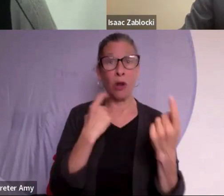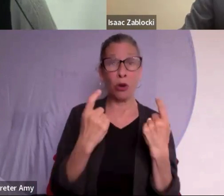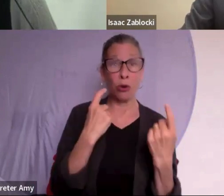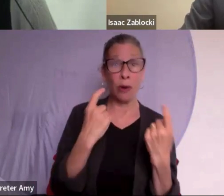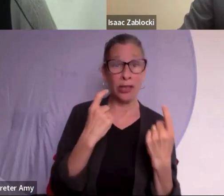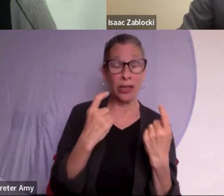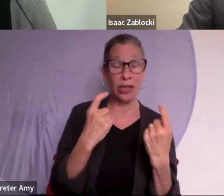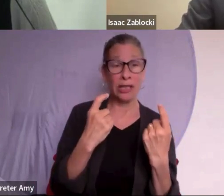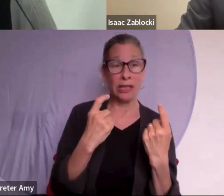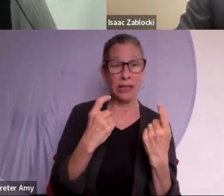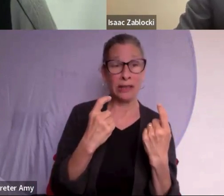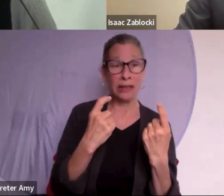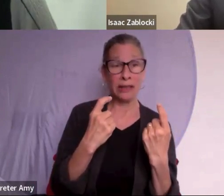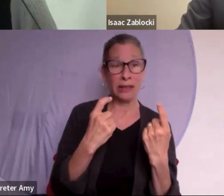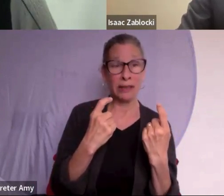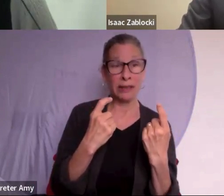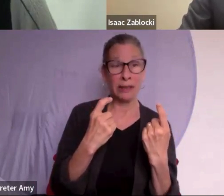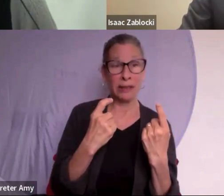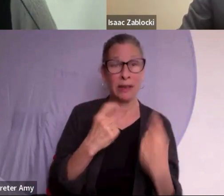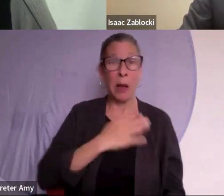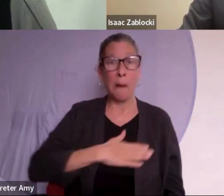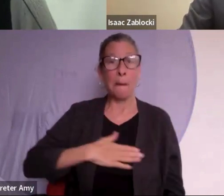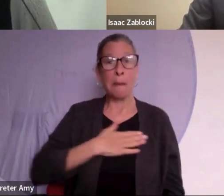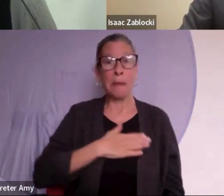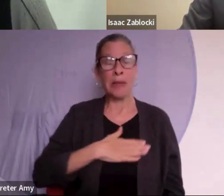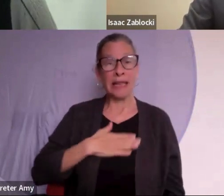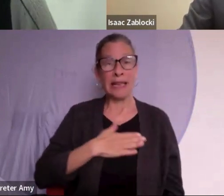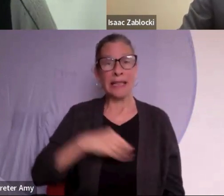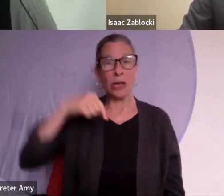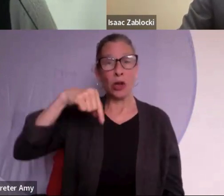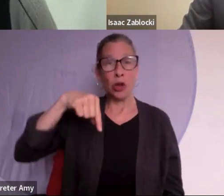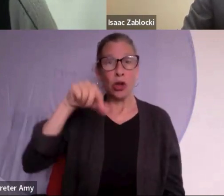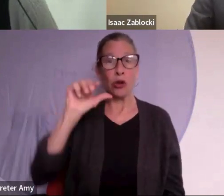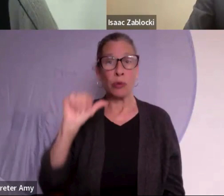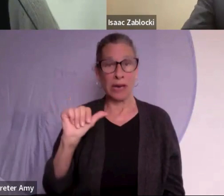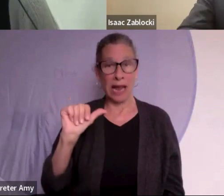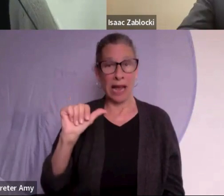enter, please enter them in the q&a, as the chat will not be